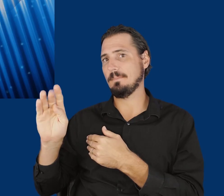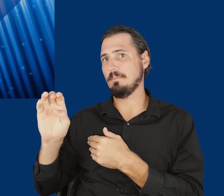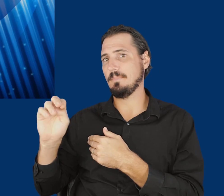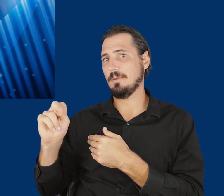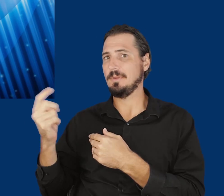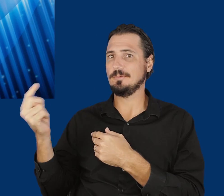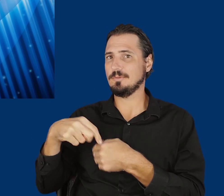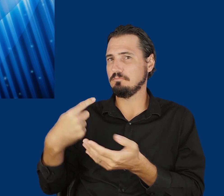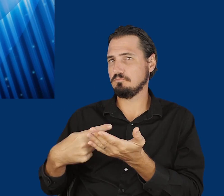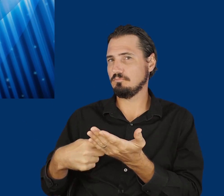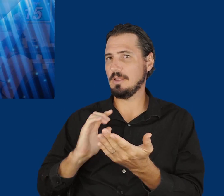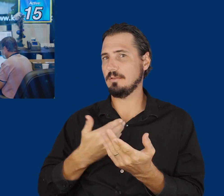are now Mahalo, Mayor